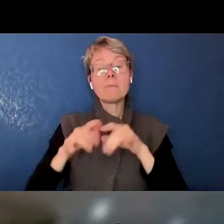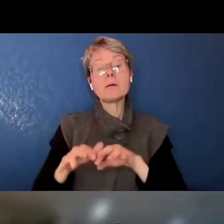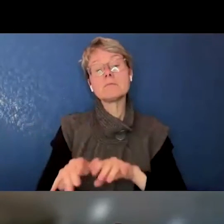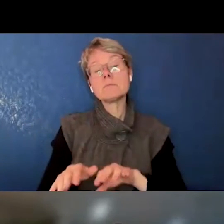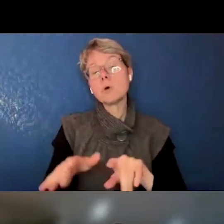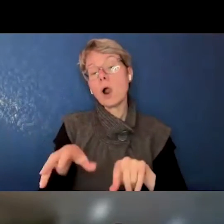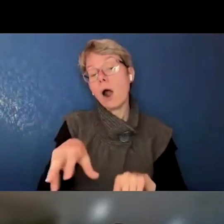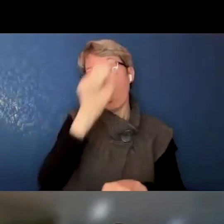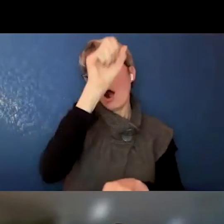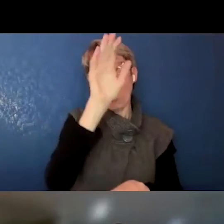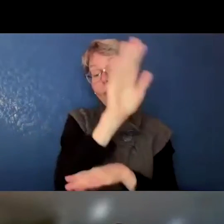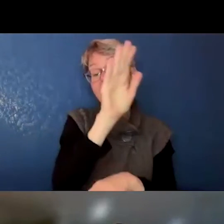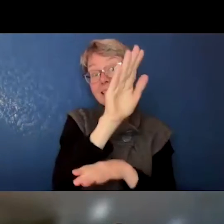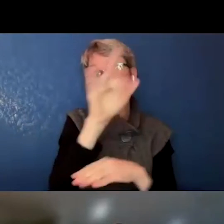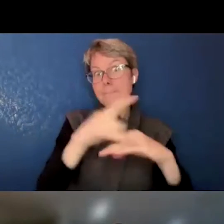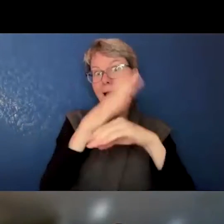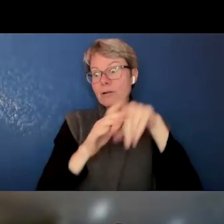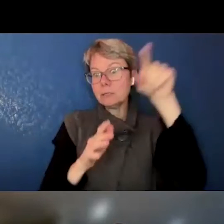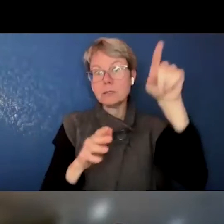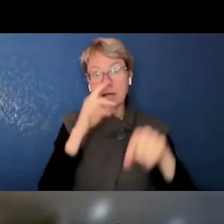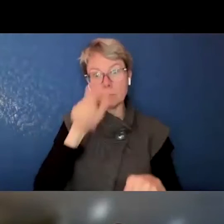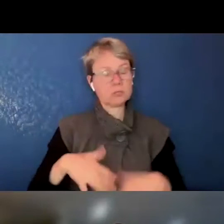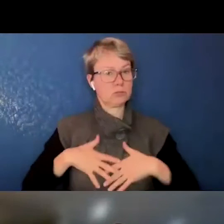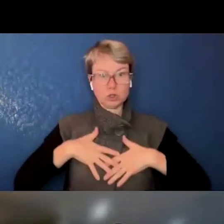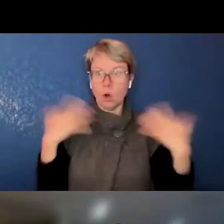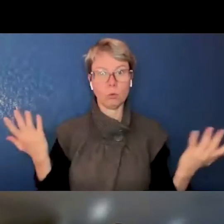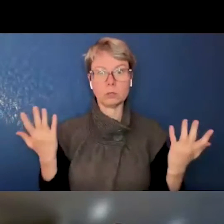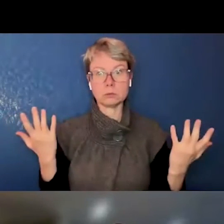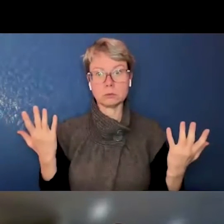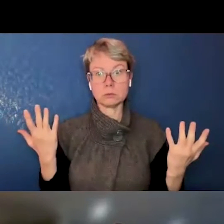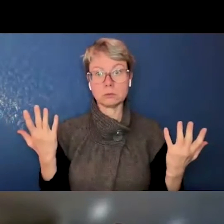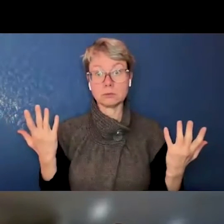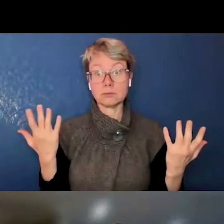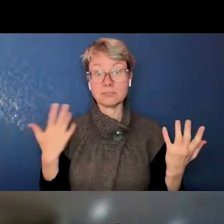overseas to get married against their will and perhaps in at an age that's not legal to get